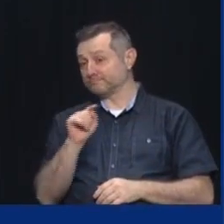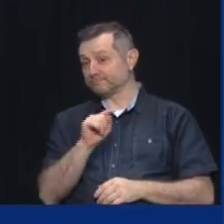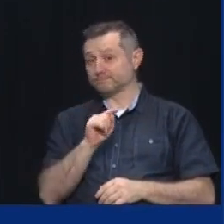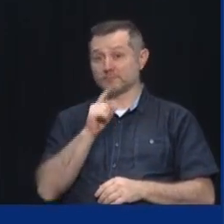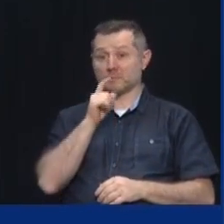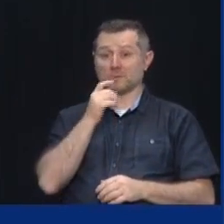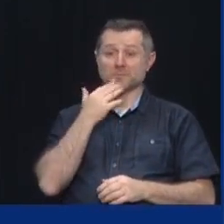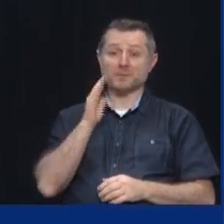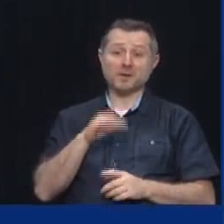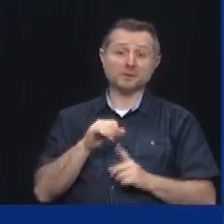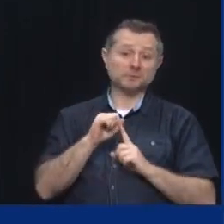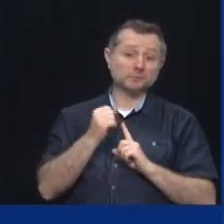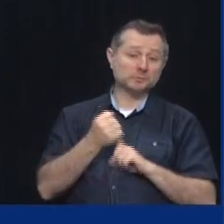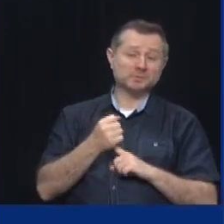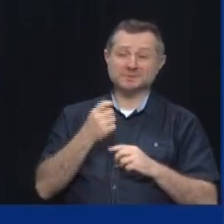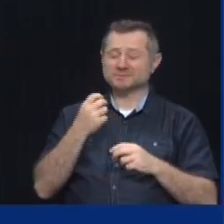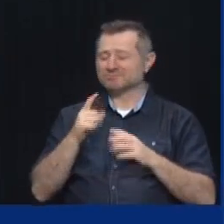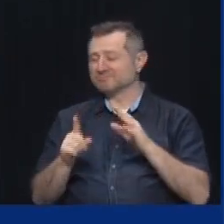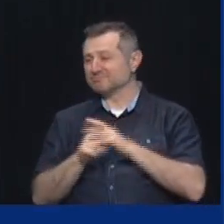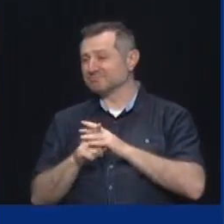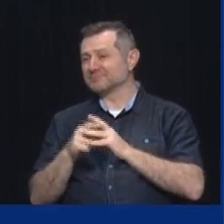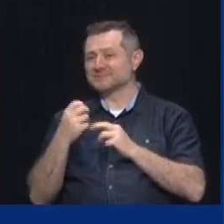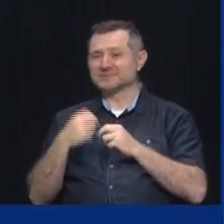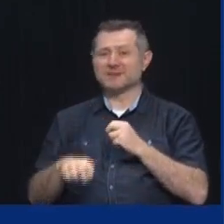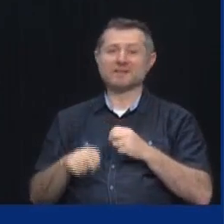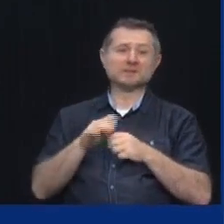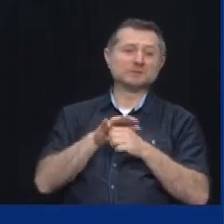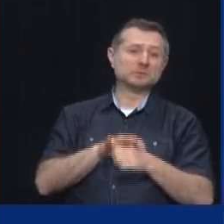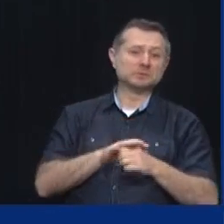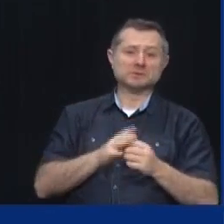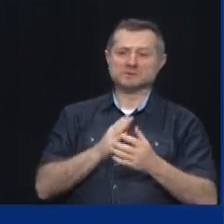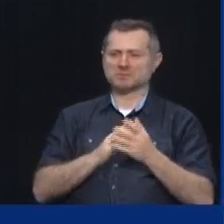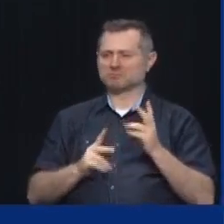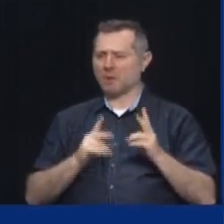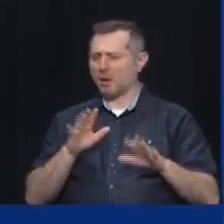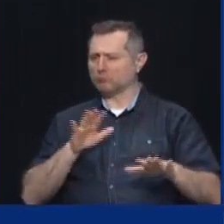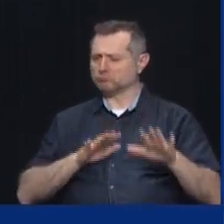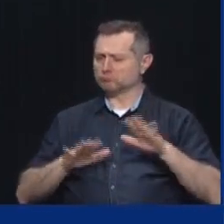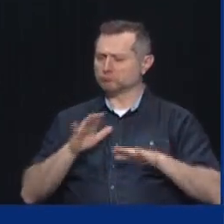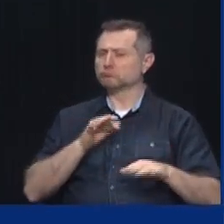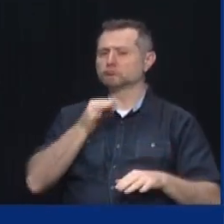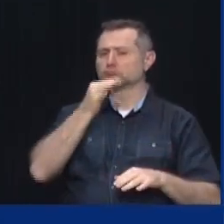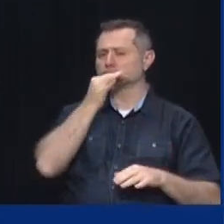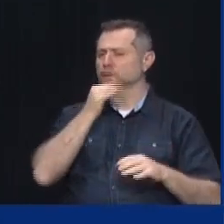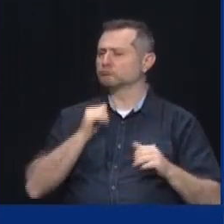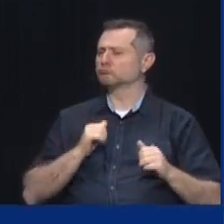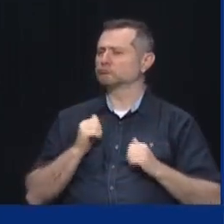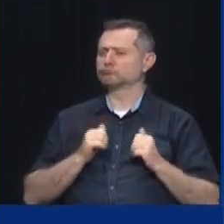APPLY PRESSURE, THEN THE FOUNDATION CRUMBLES, THE STONE CRUMBLES.